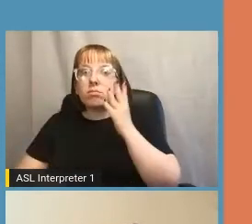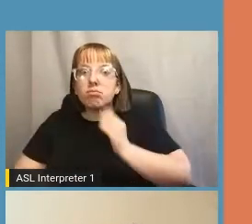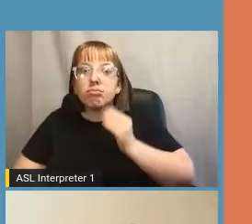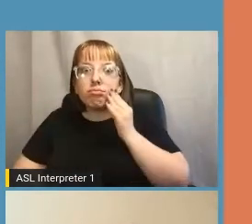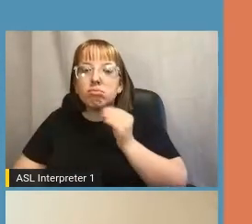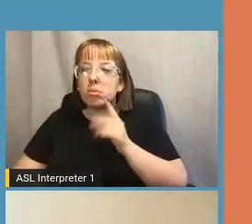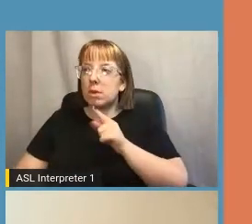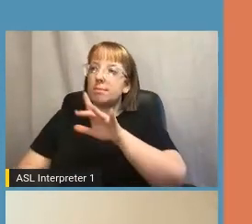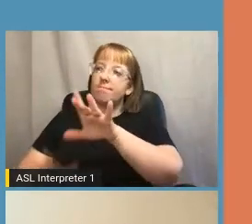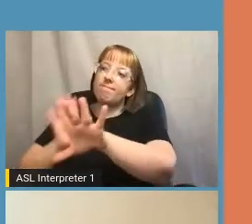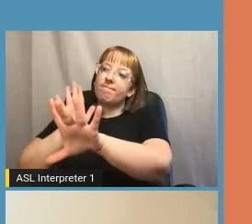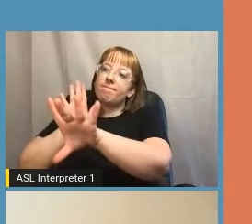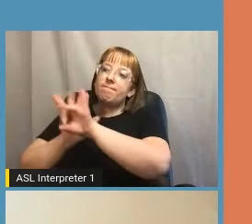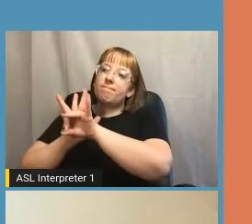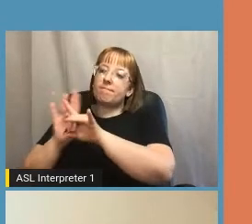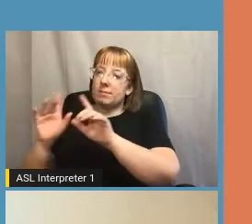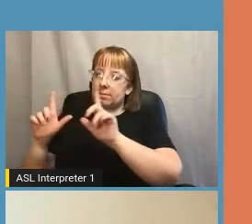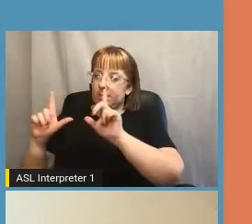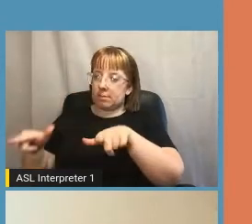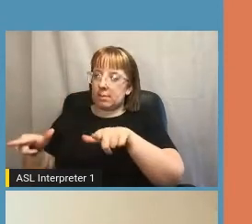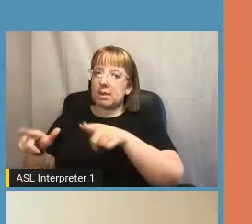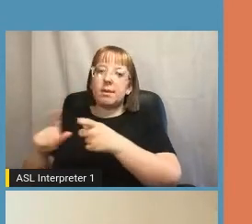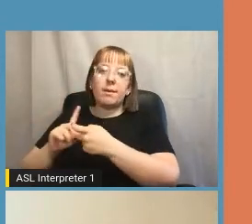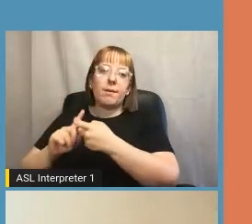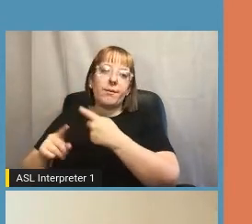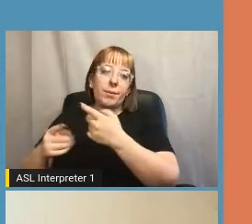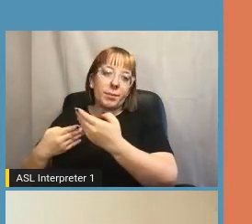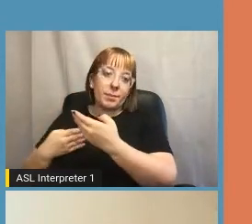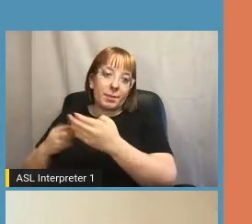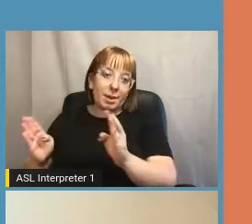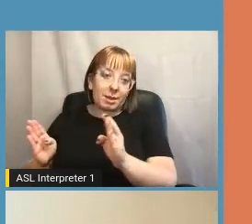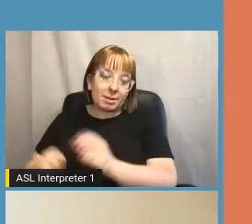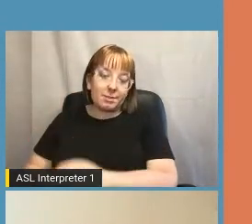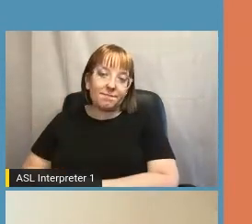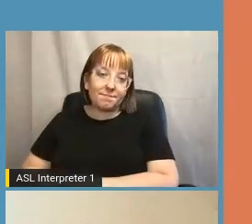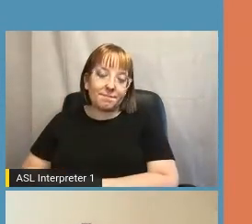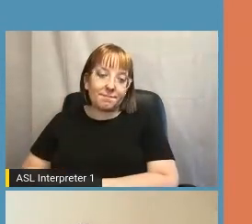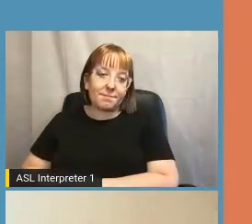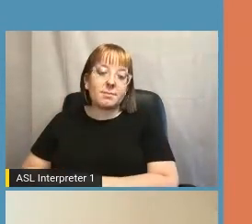that you want that are out of the box and then you're choosing um you're kind of constrained